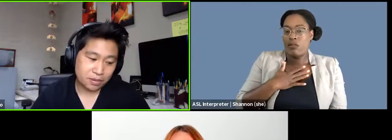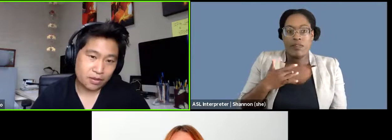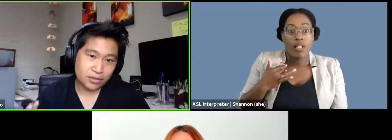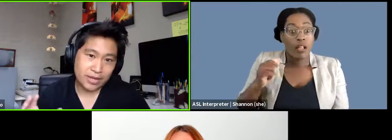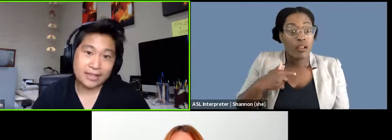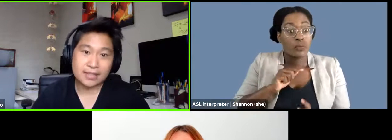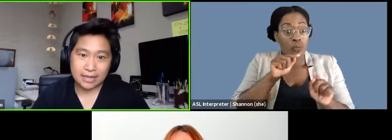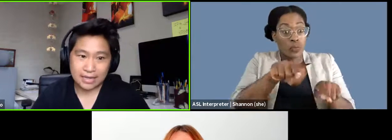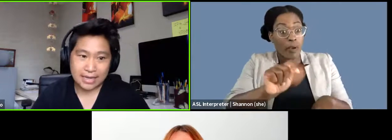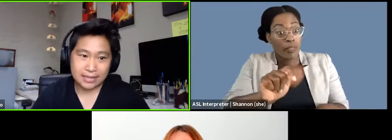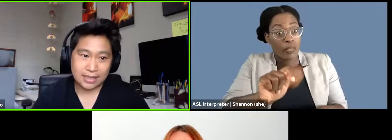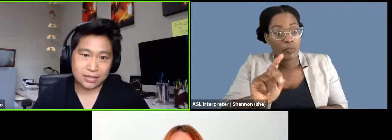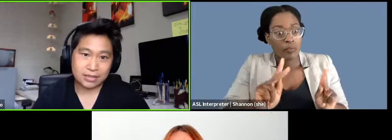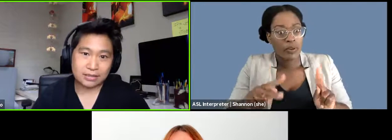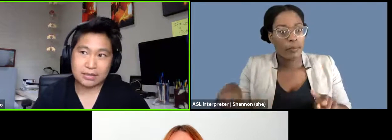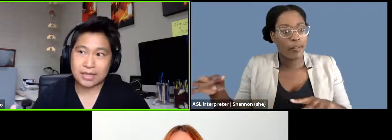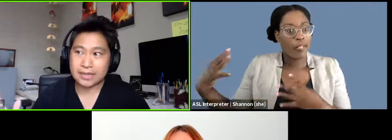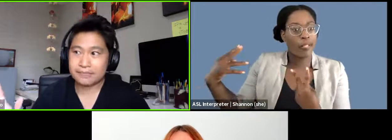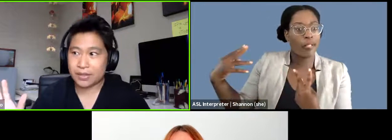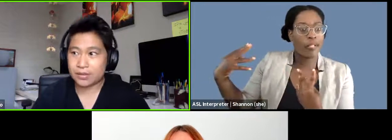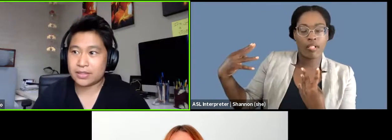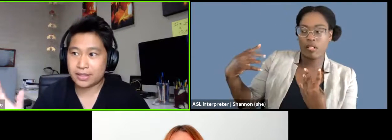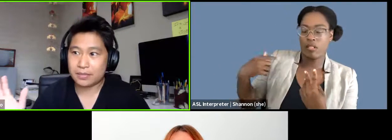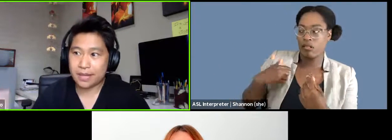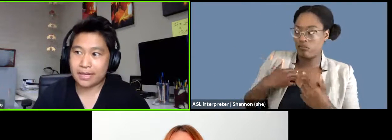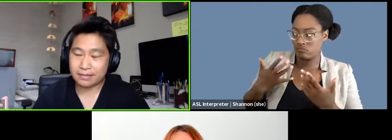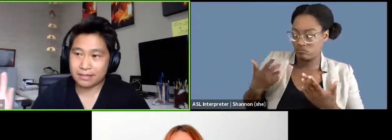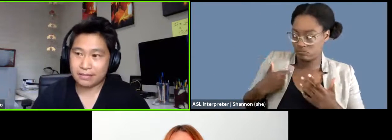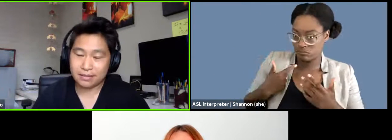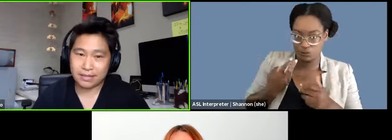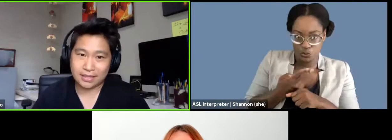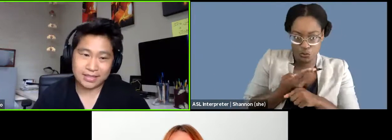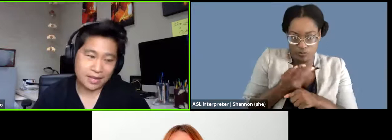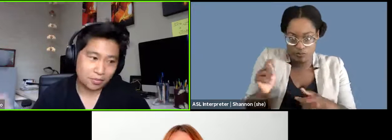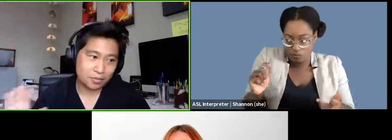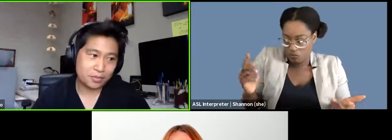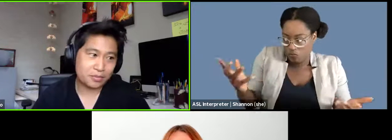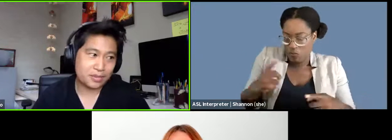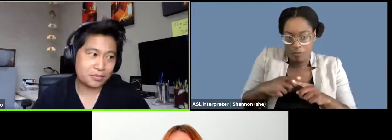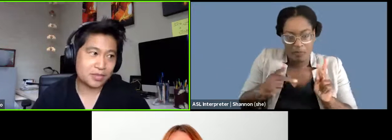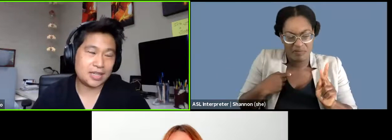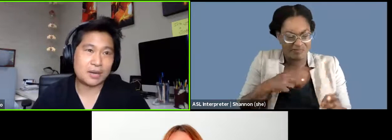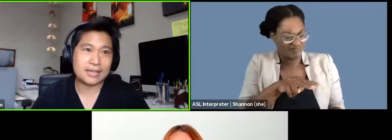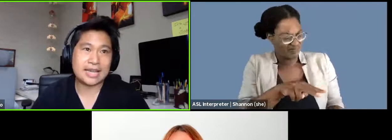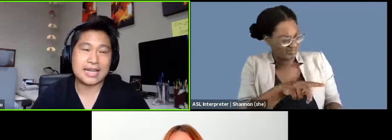but also exiting a gas station there was a man in the South. We will just keep it at that.